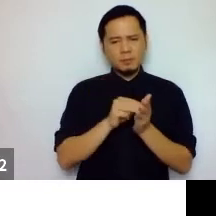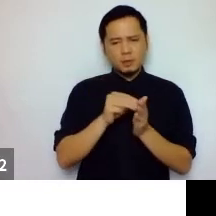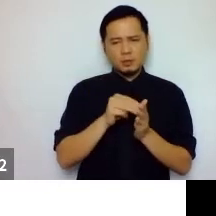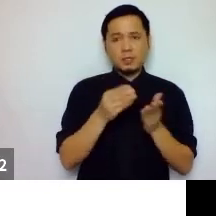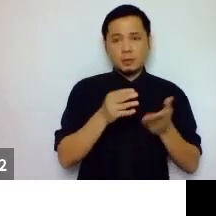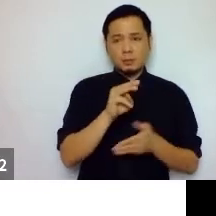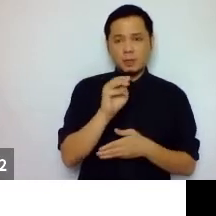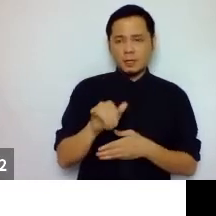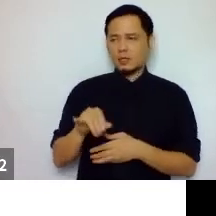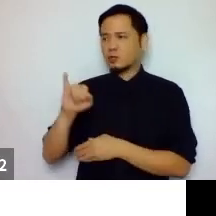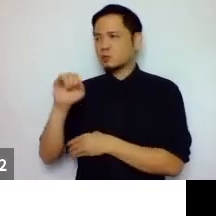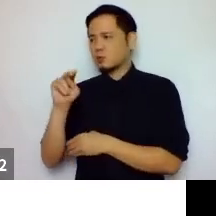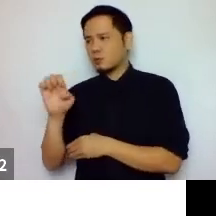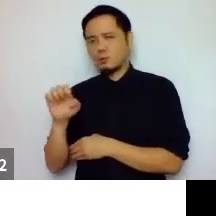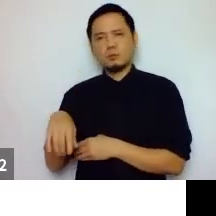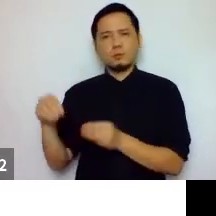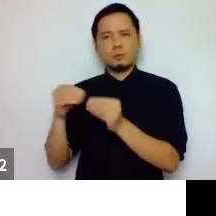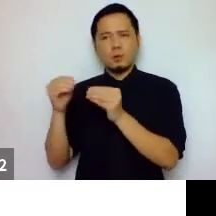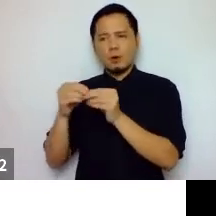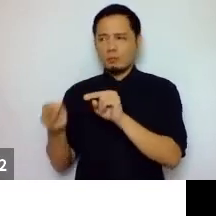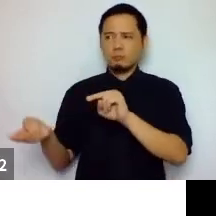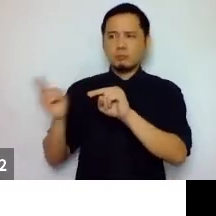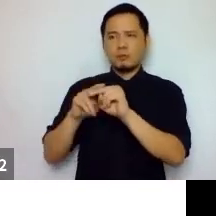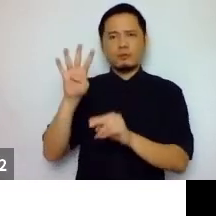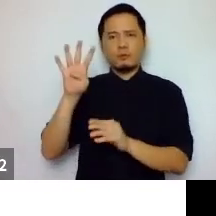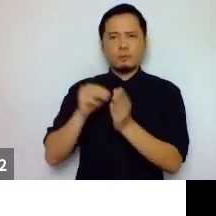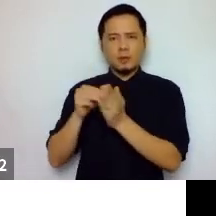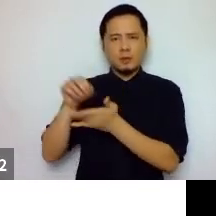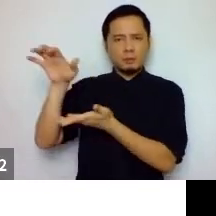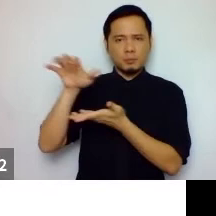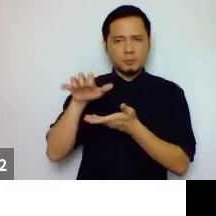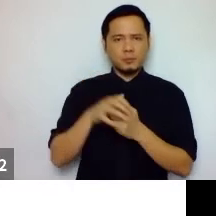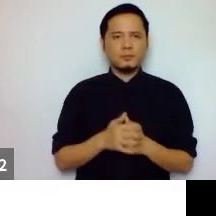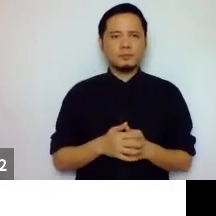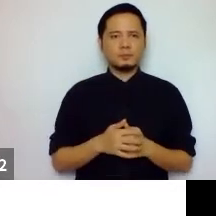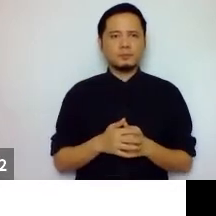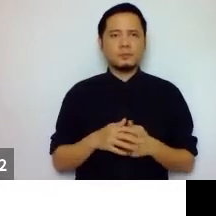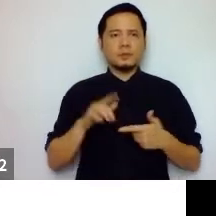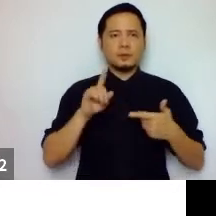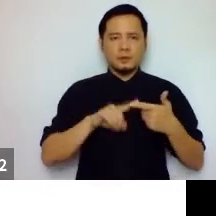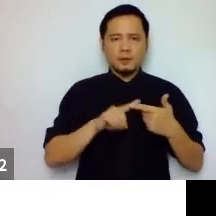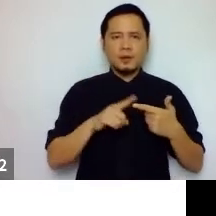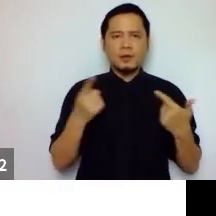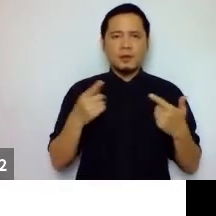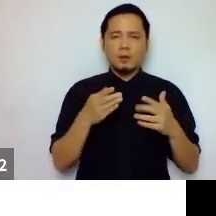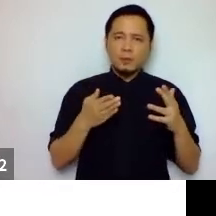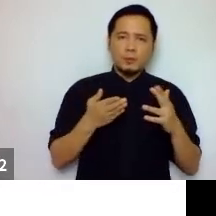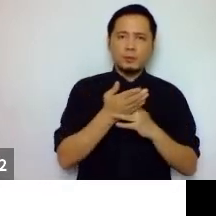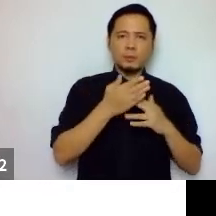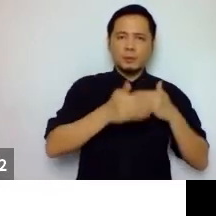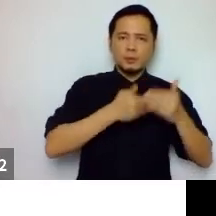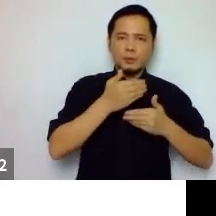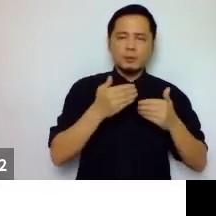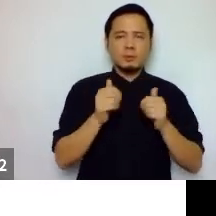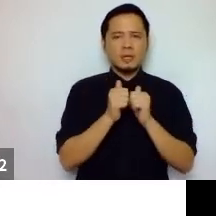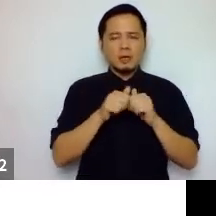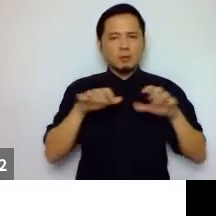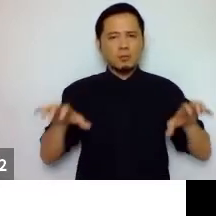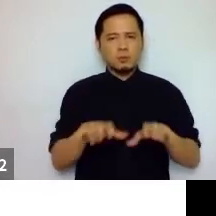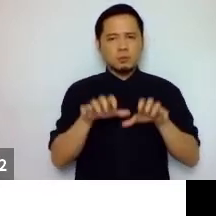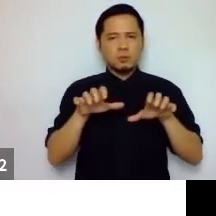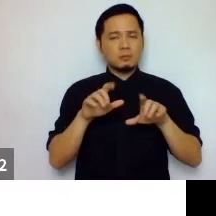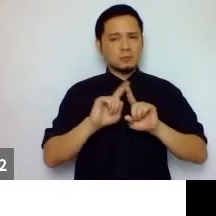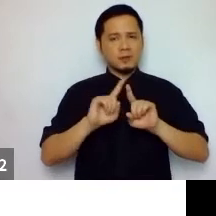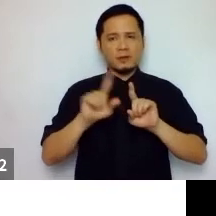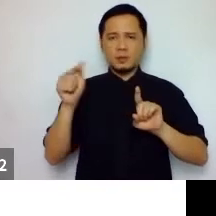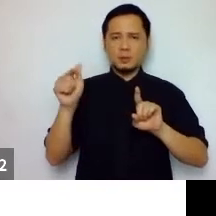Throughput is another, and this is how many jabs are done by our LGUs at the vaccination centers and we are also partners with LGUs.